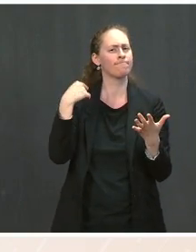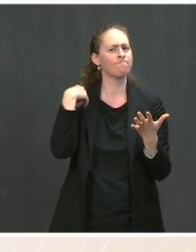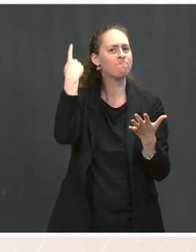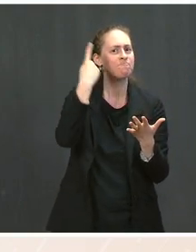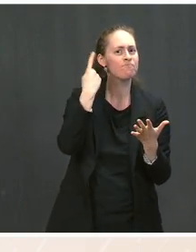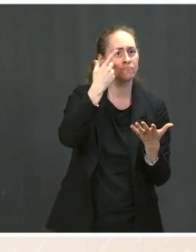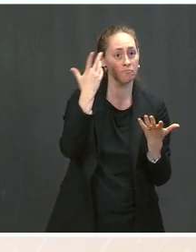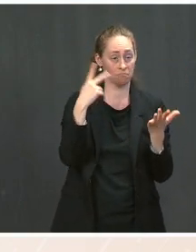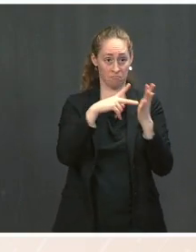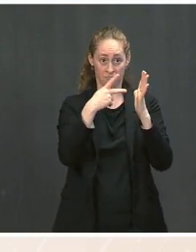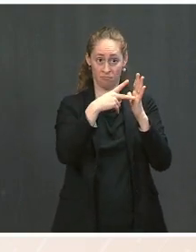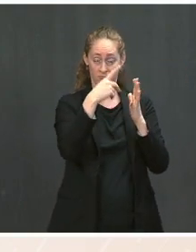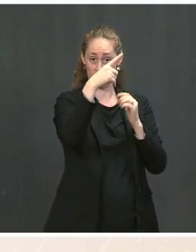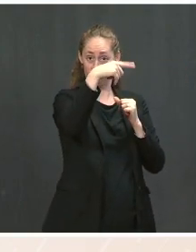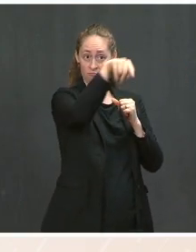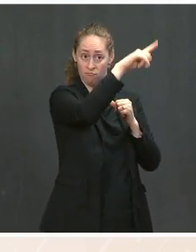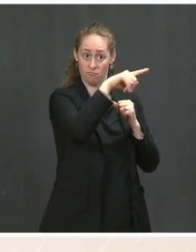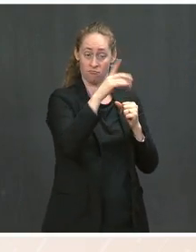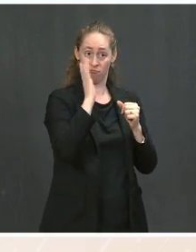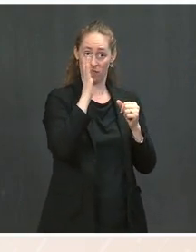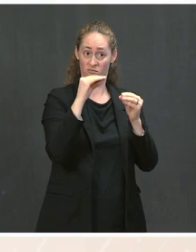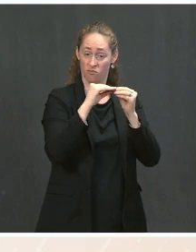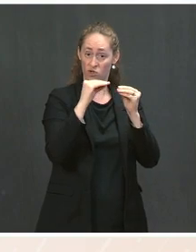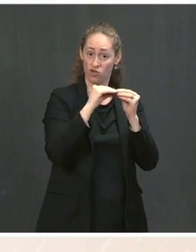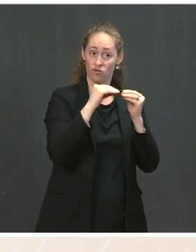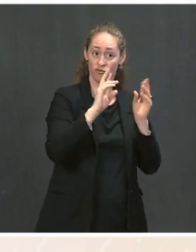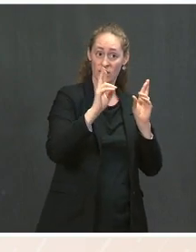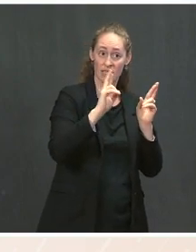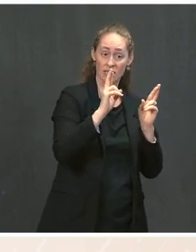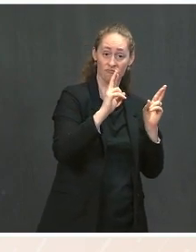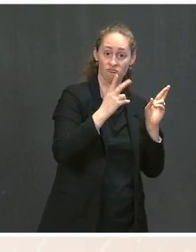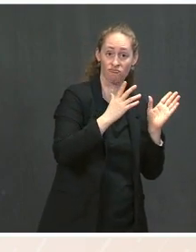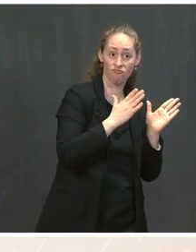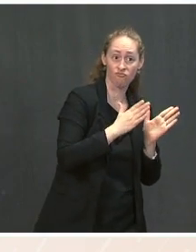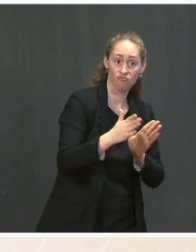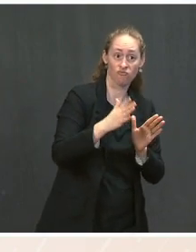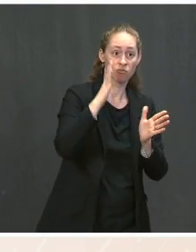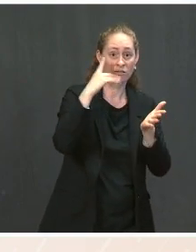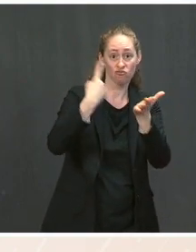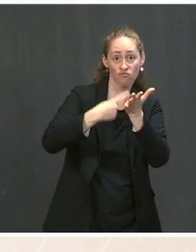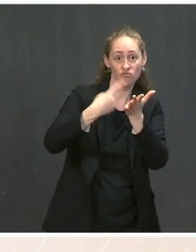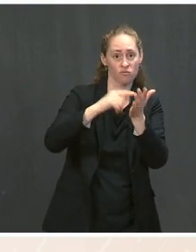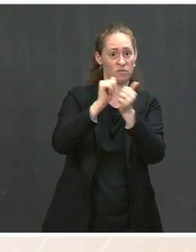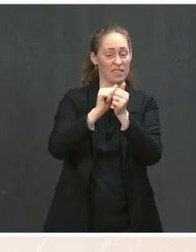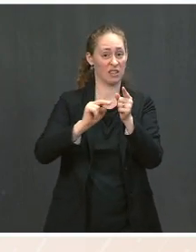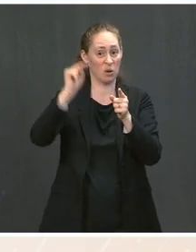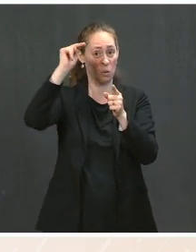some more steps to start a dialogue with North Korea, and will _ I guess it will be also